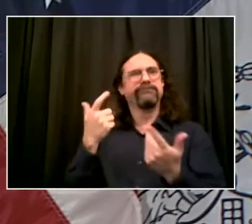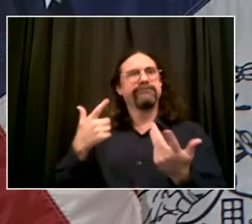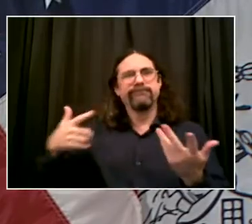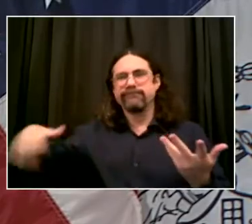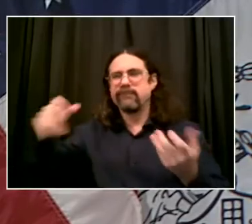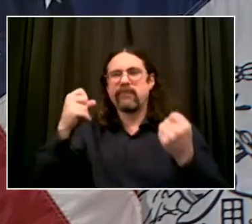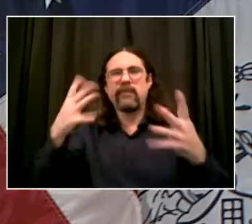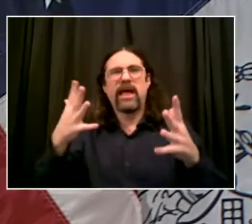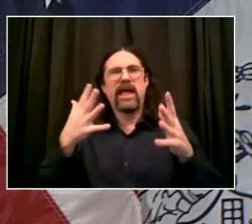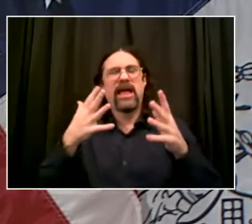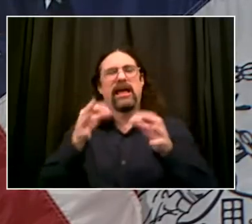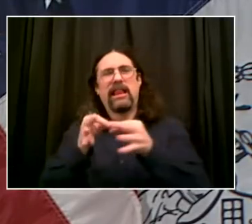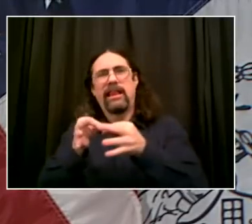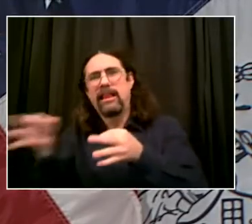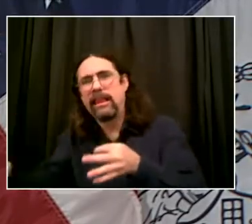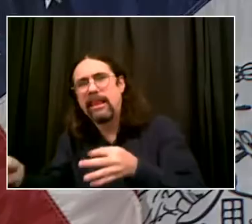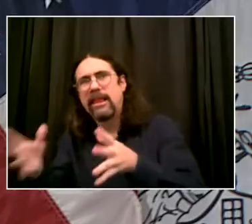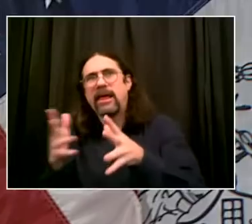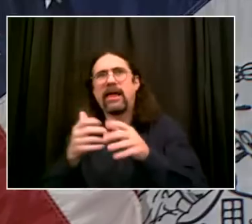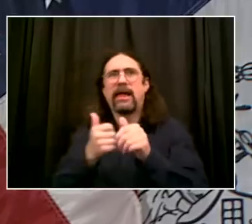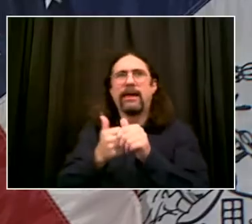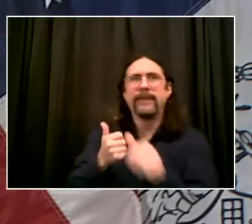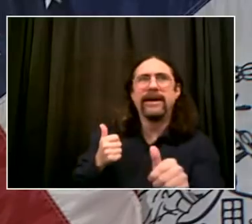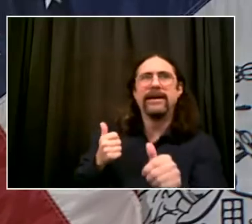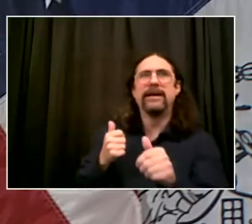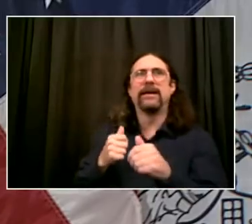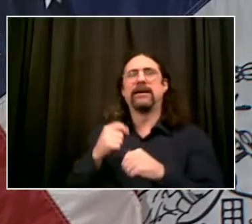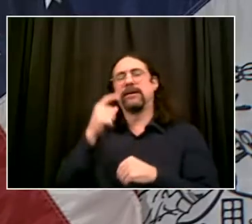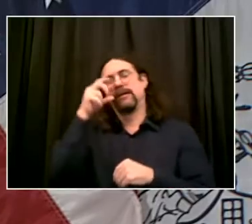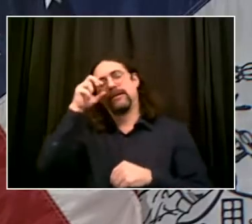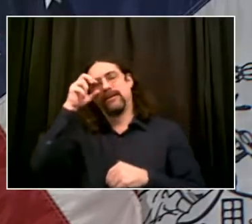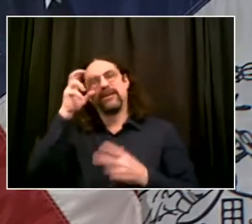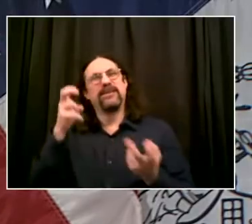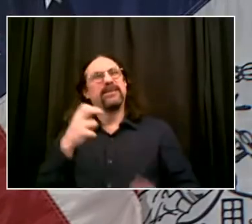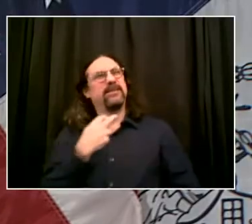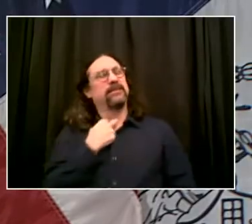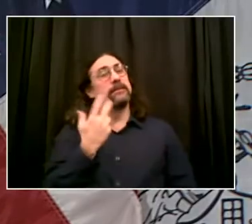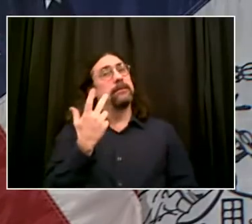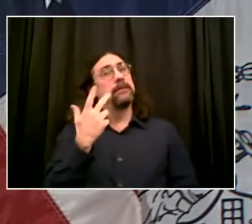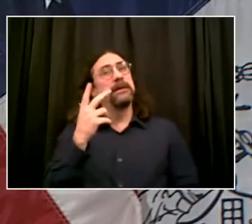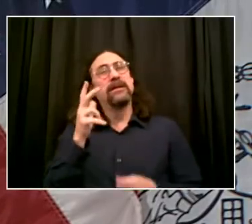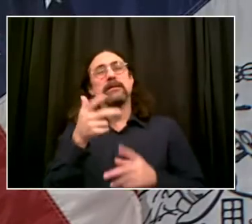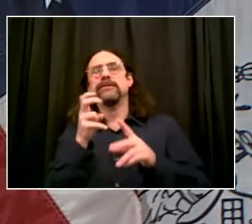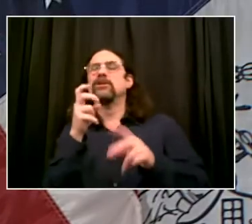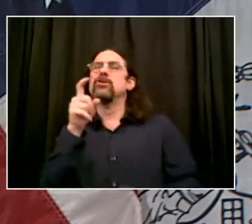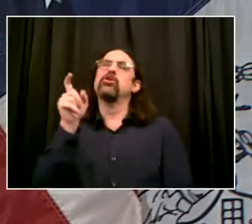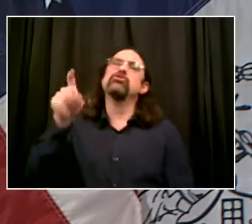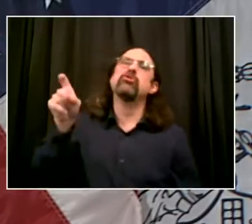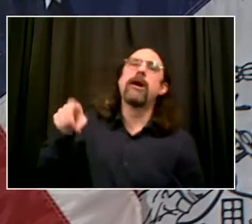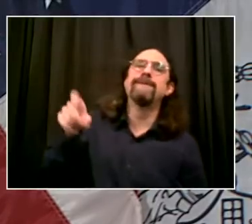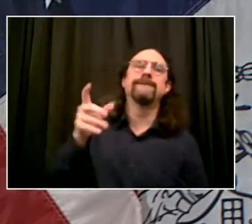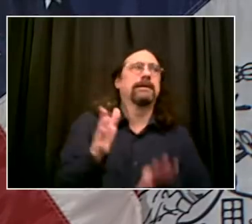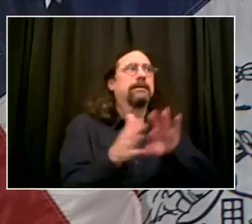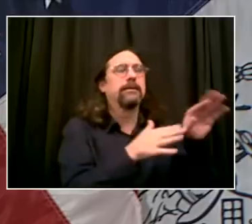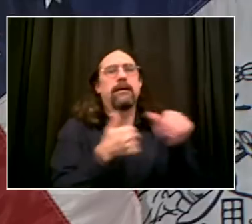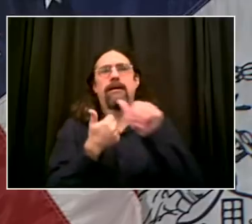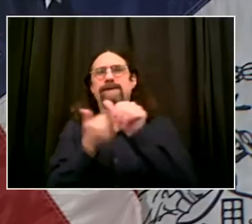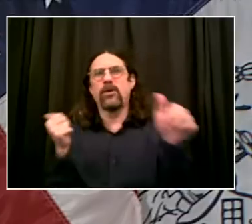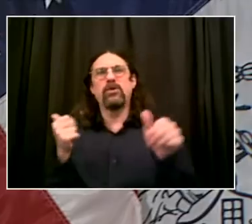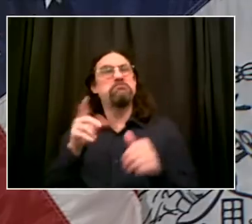TODAY WE'RE GOING TO OUTLINE A PLAN THAT WILL TAKE US FORWARD INTO THE NEXT SCHOOL L EAYR AND GIVE US THE